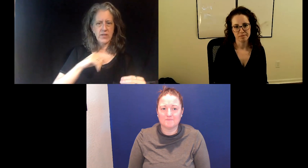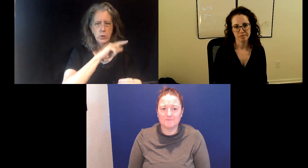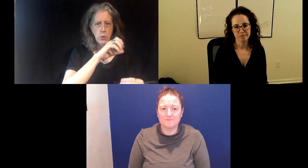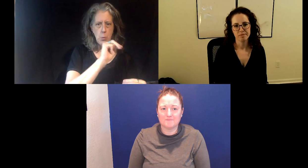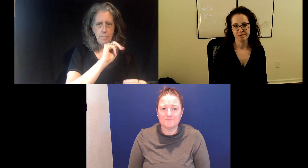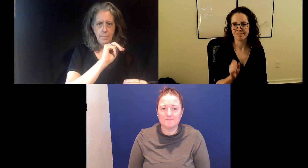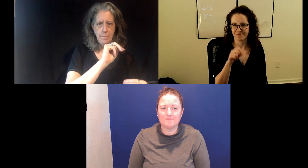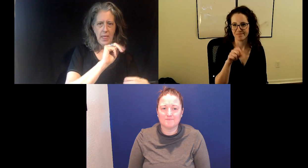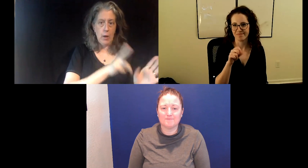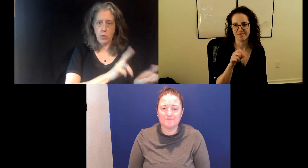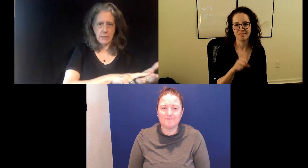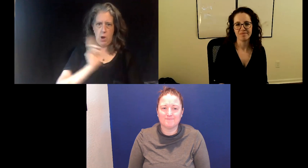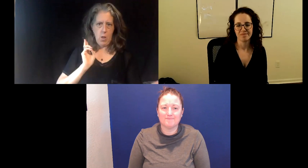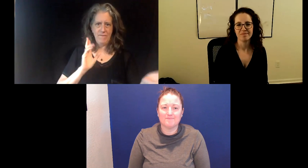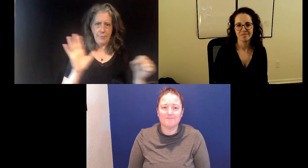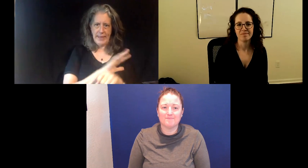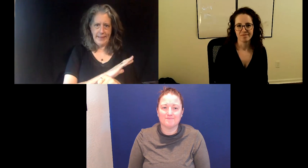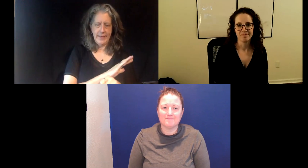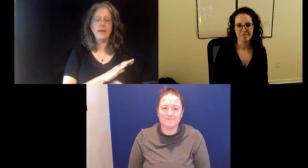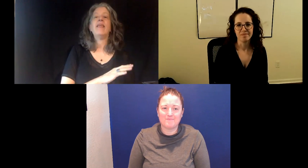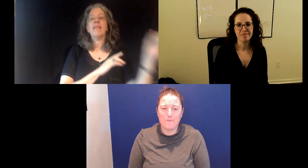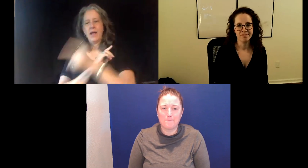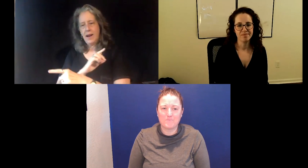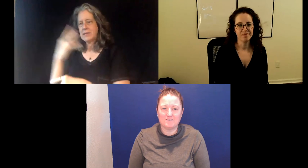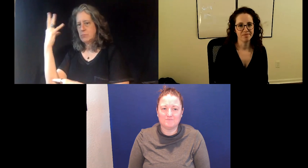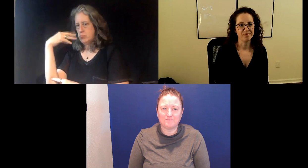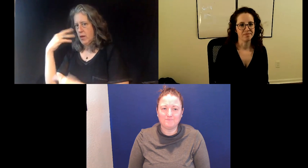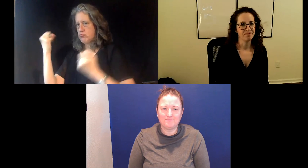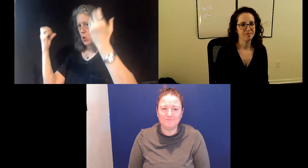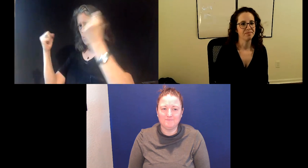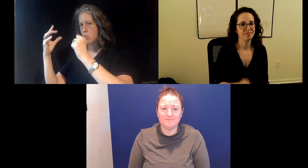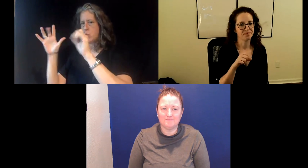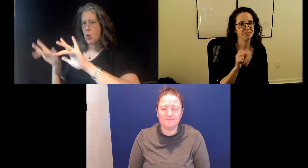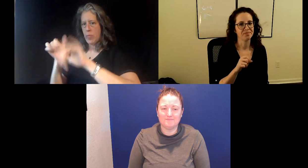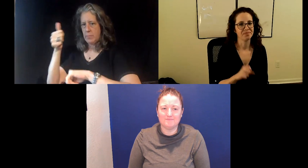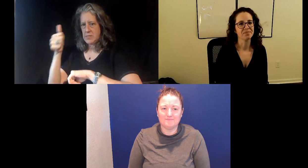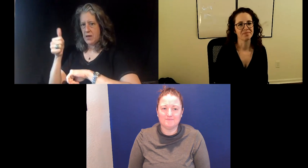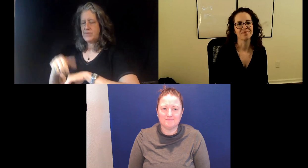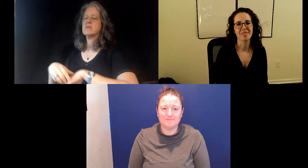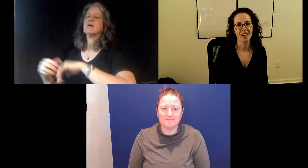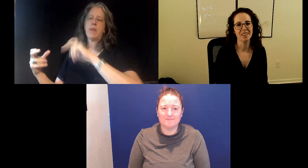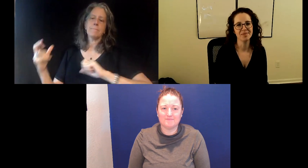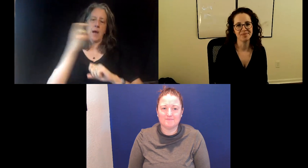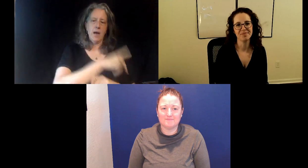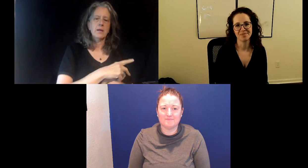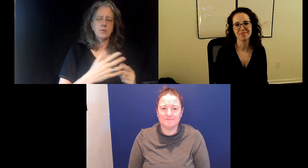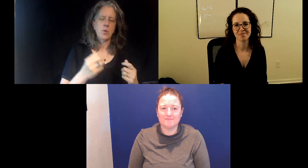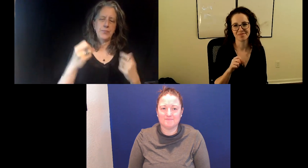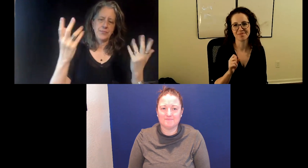both responding but she is video off and zoom she's not signed out you know you like if or i have to sign out completely onto the other computer